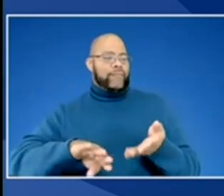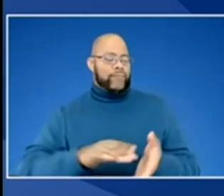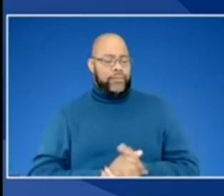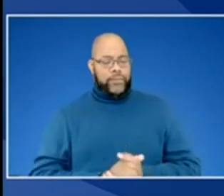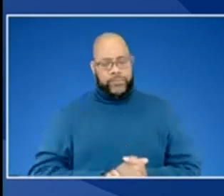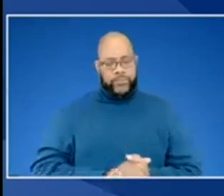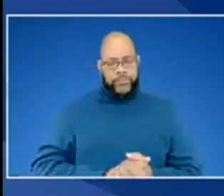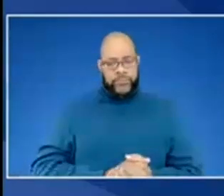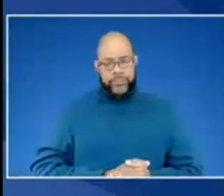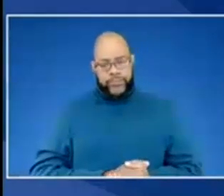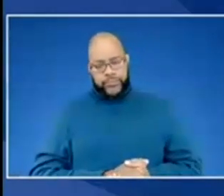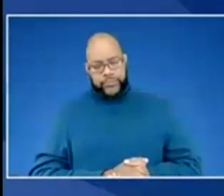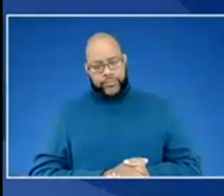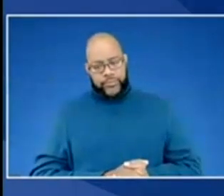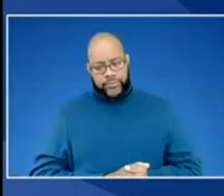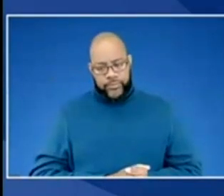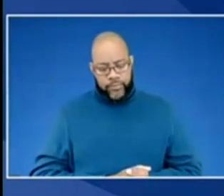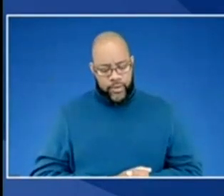Thank you. Wisdom.